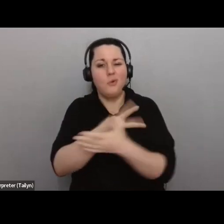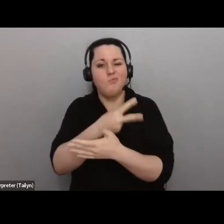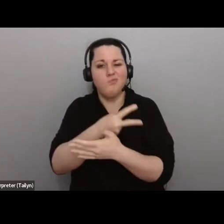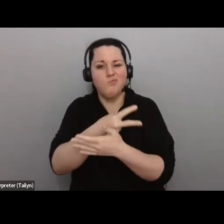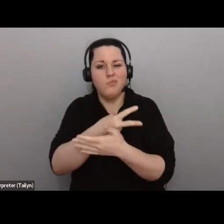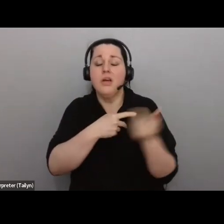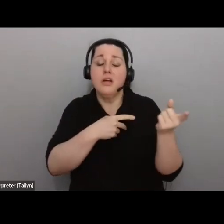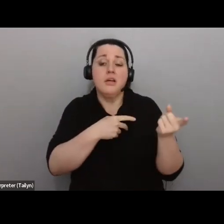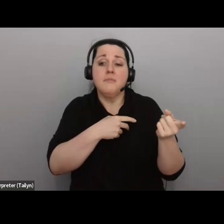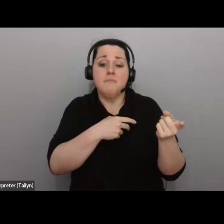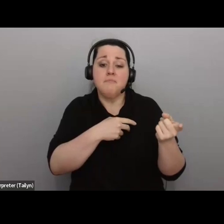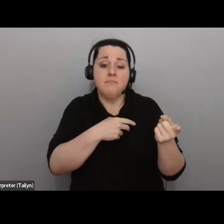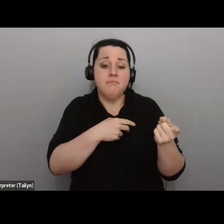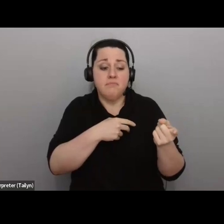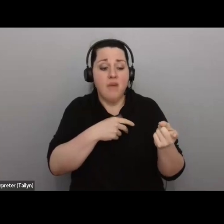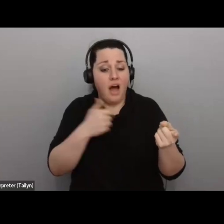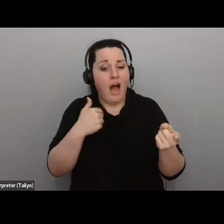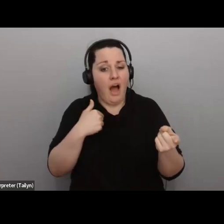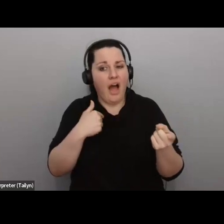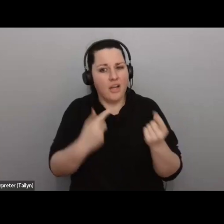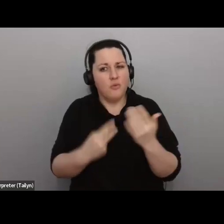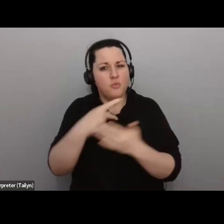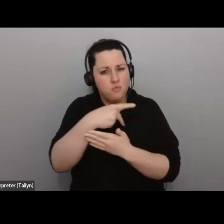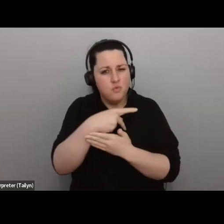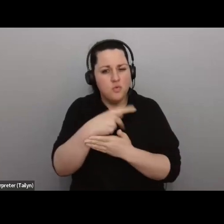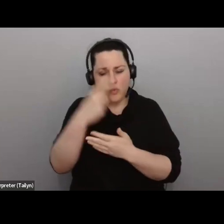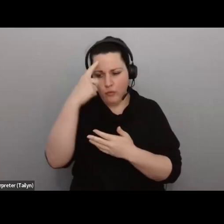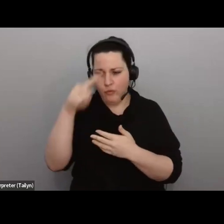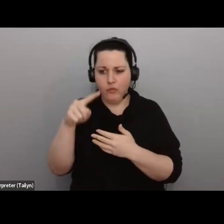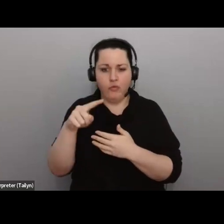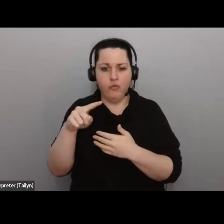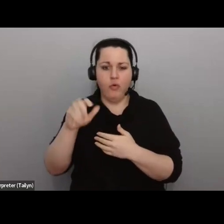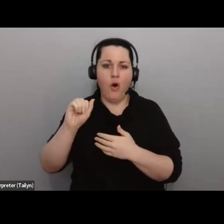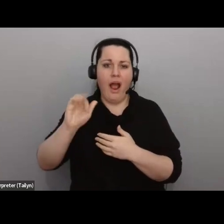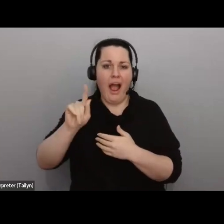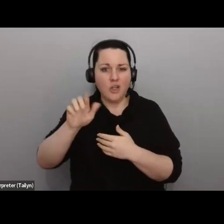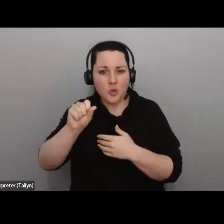mlong: But I've also been reviewing some things for actual presentations. And